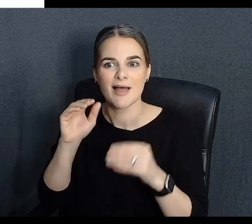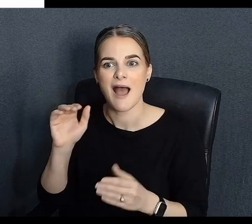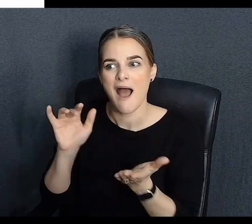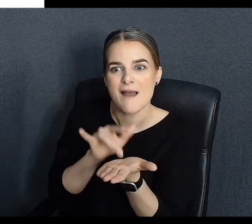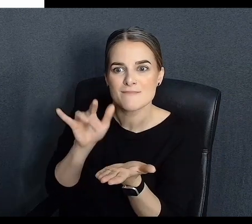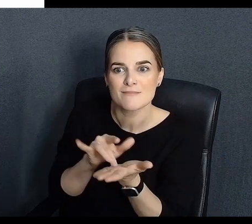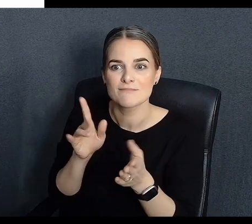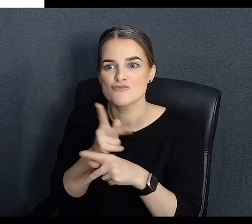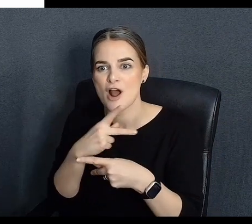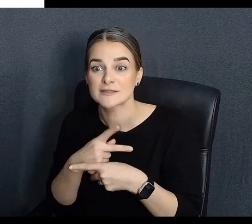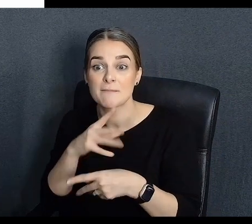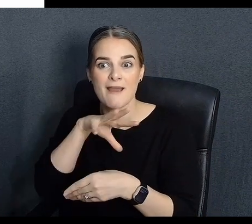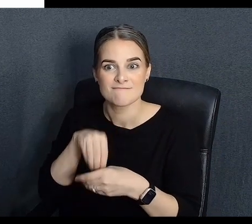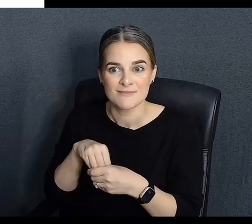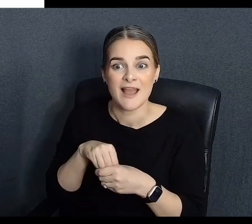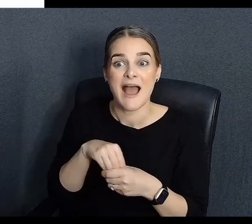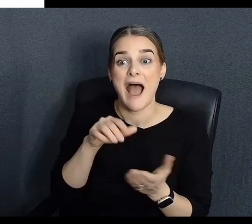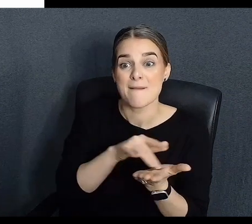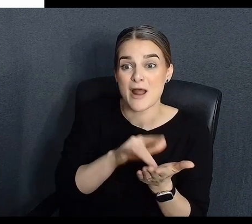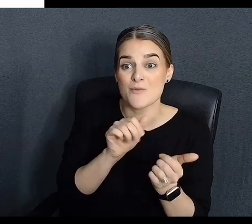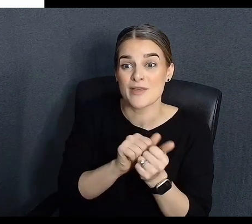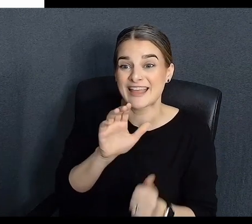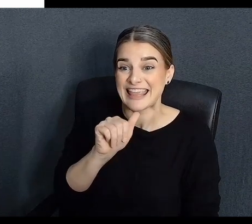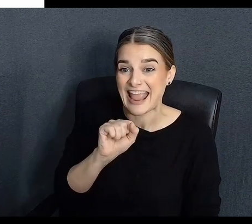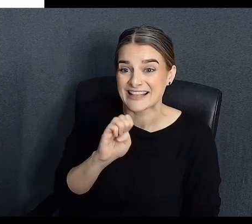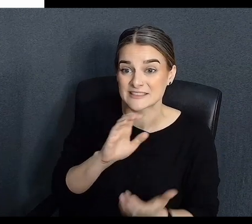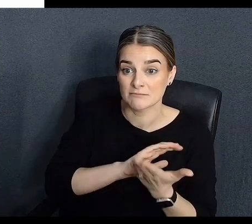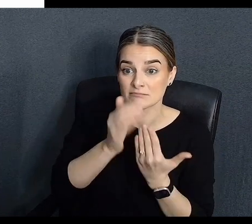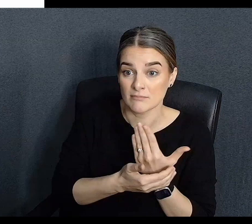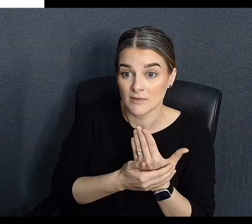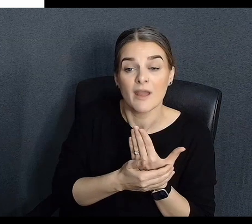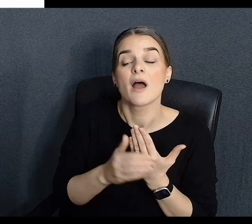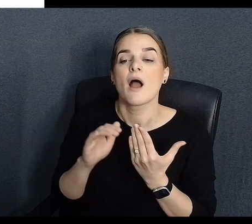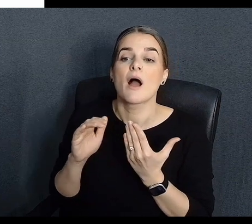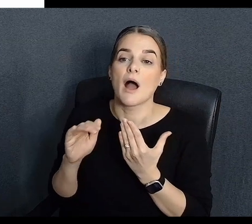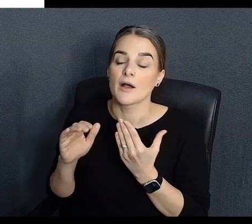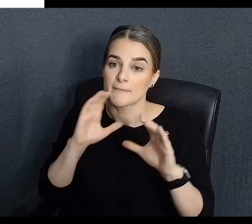an iPad in a case with a communication app on it, but they're going to have a specific name.